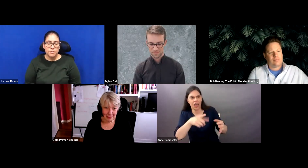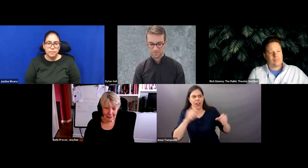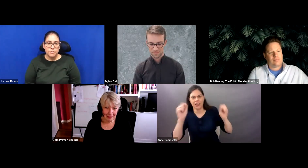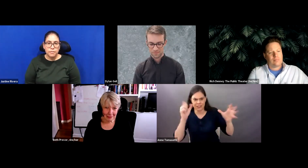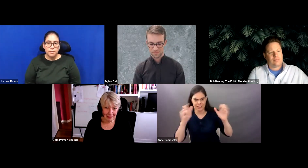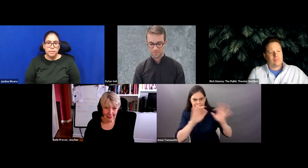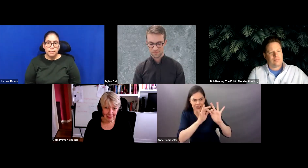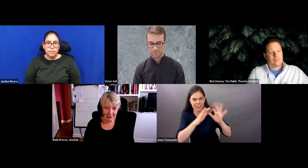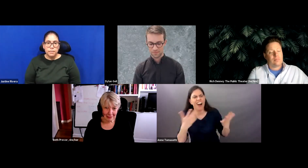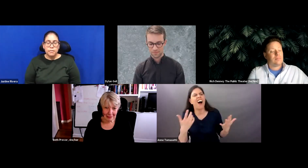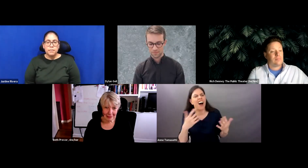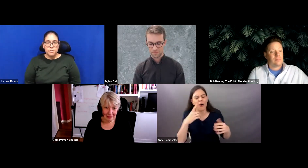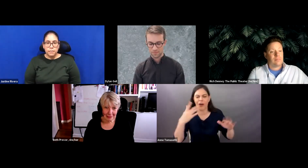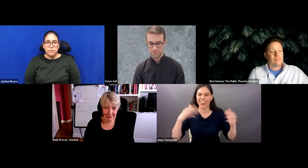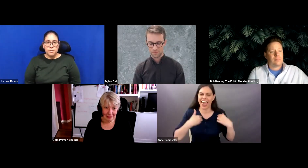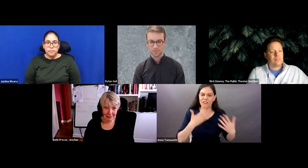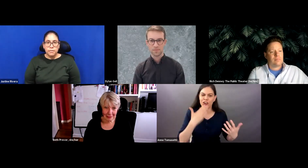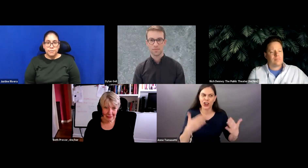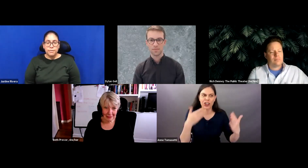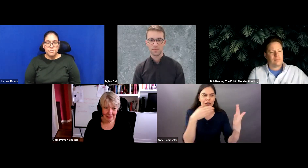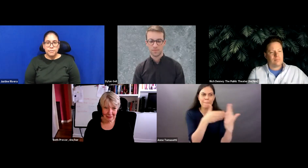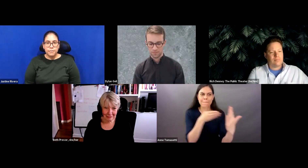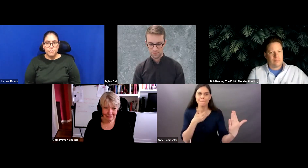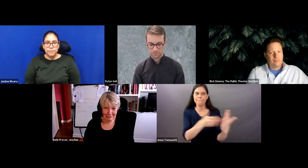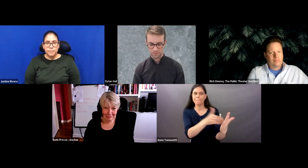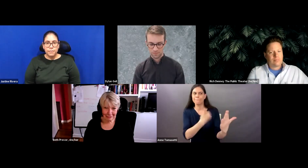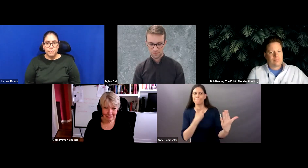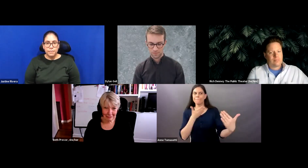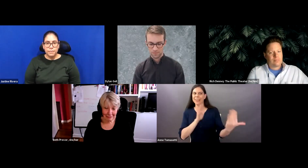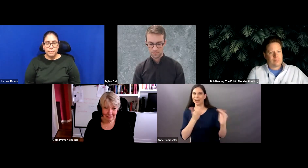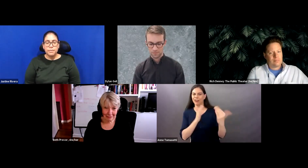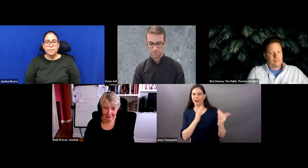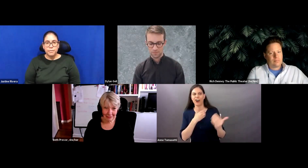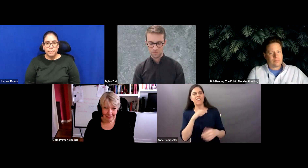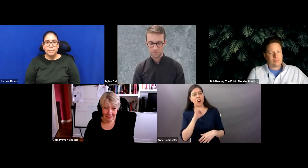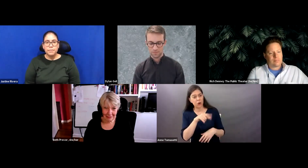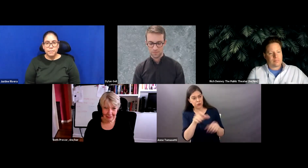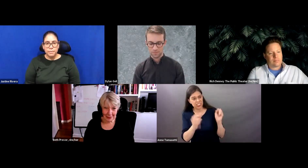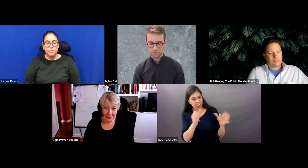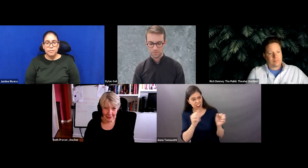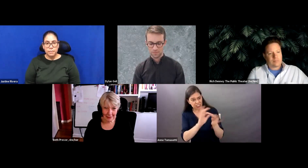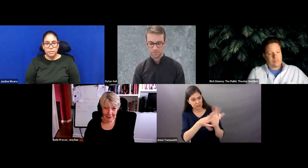English and putting it into ASL. So they were actually able to see the interpretation, so they were able to maybe mirror what